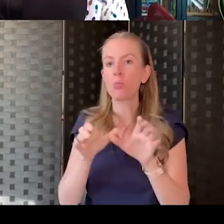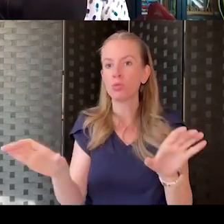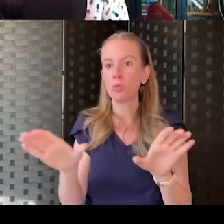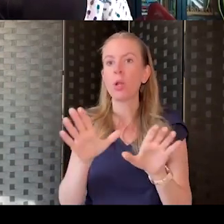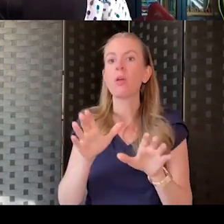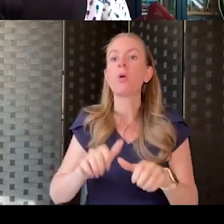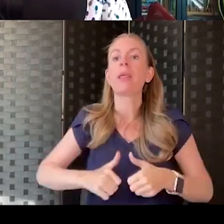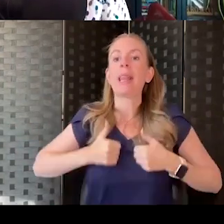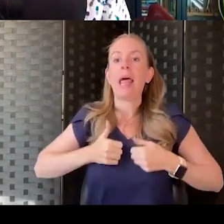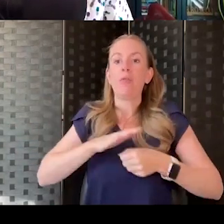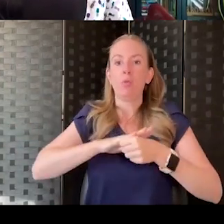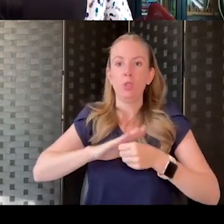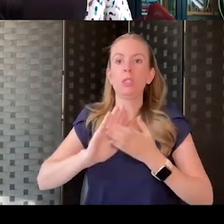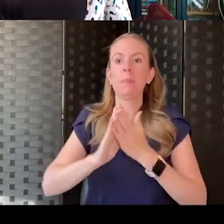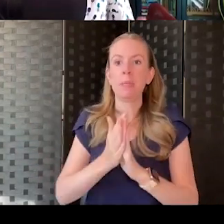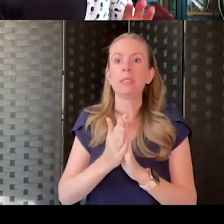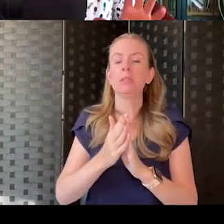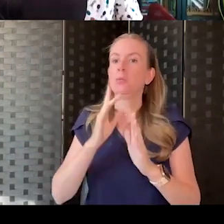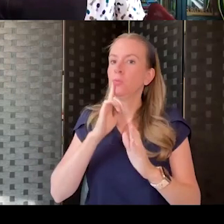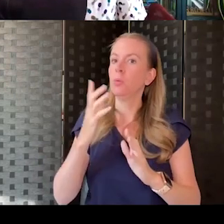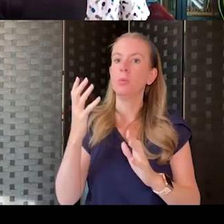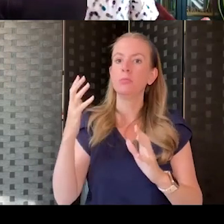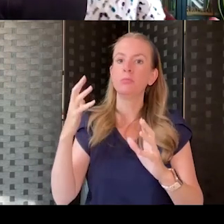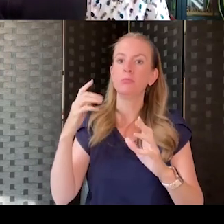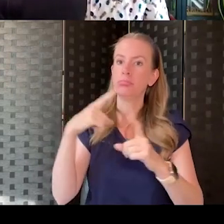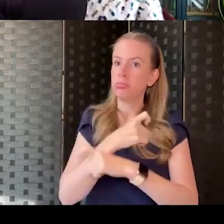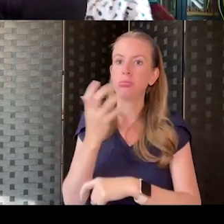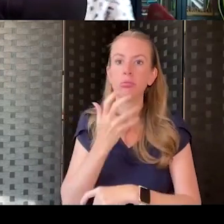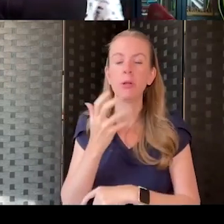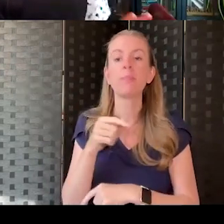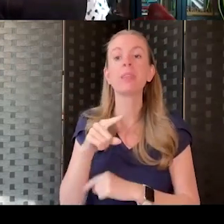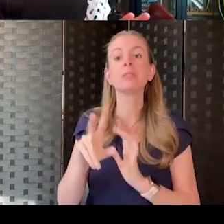which means this can get really verbose. Now this video shows it in action, as a sort by